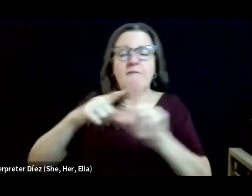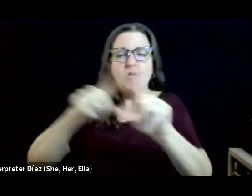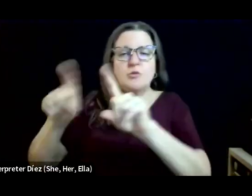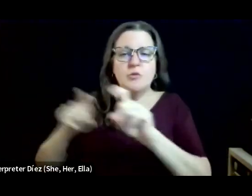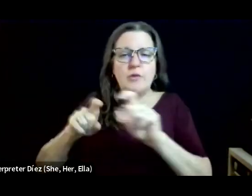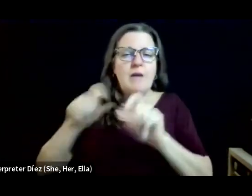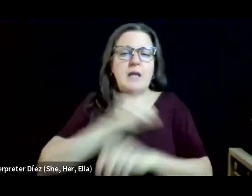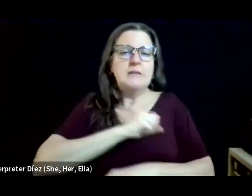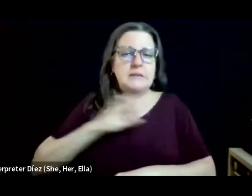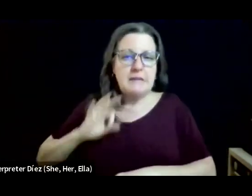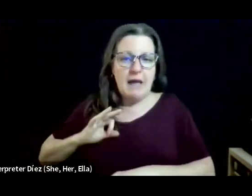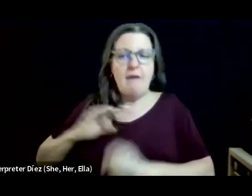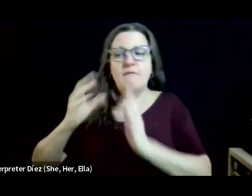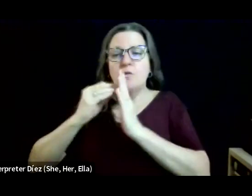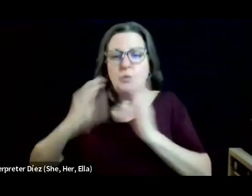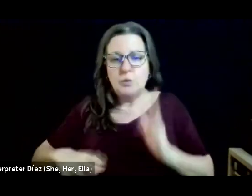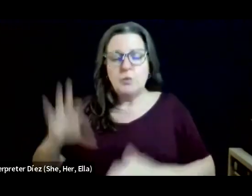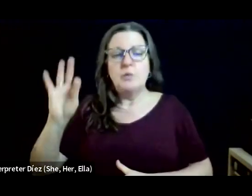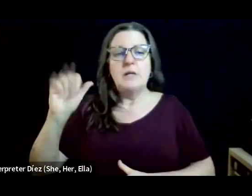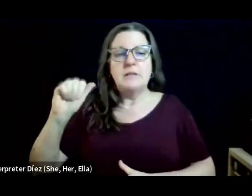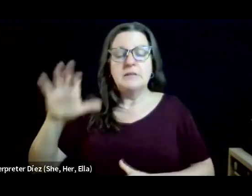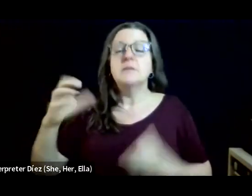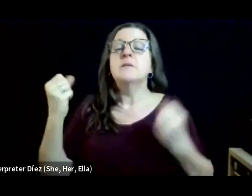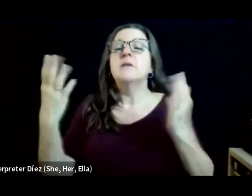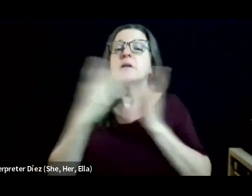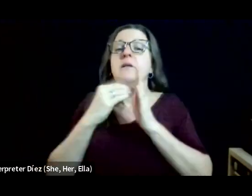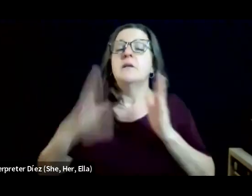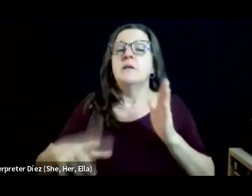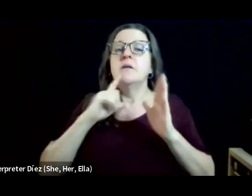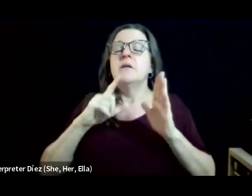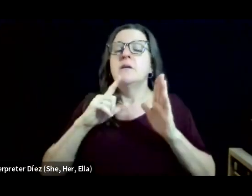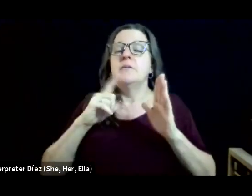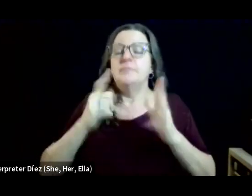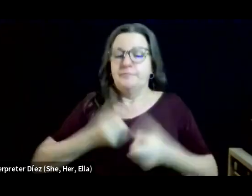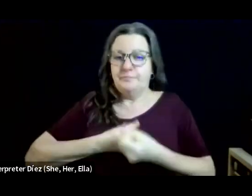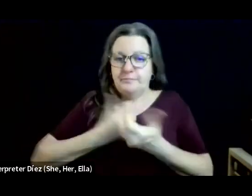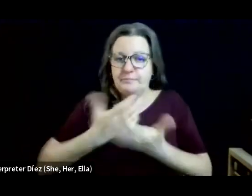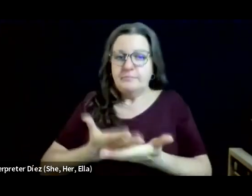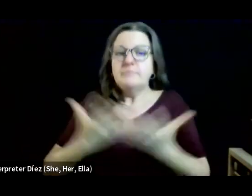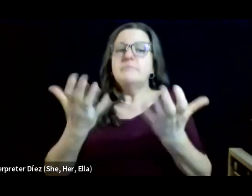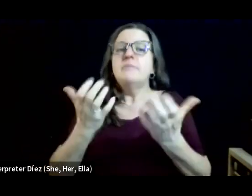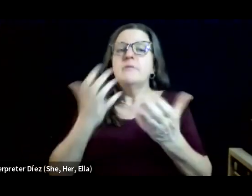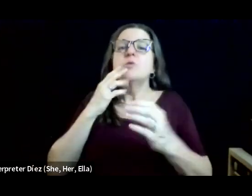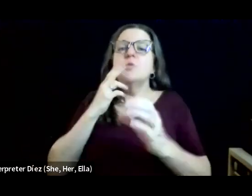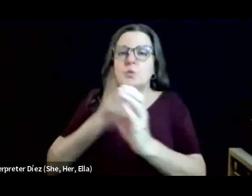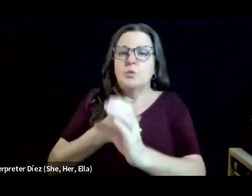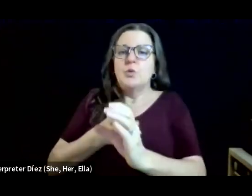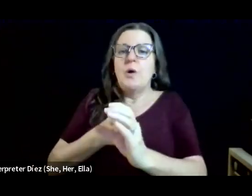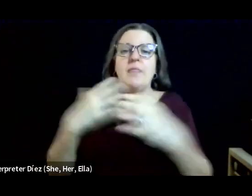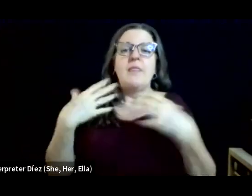And many of the students expressed a desire to enter the health care field after participating in this event.